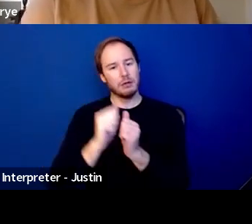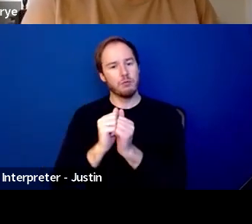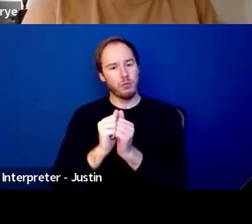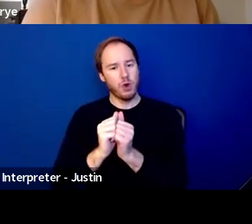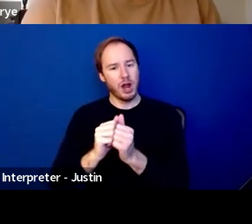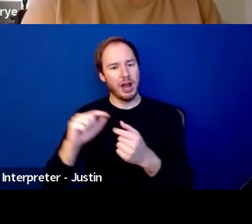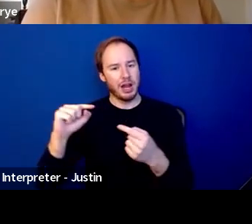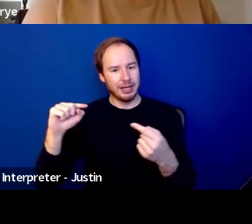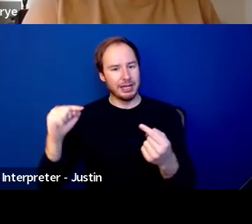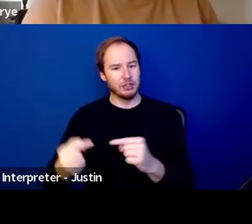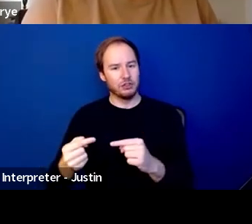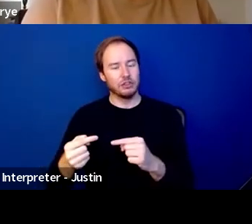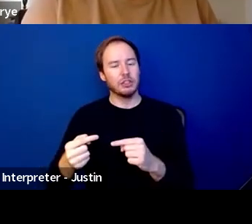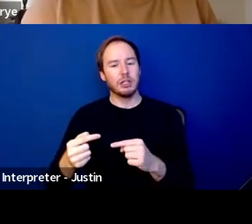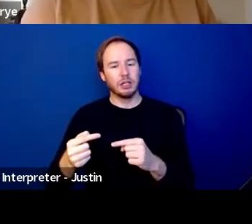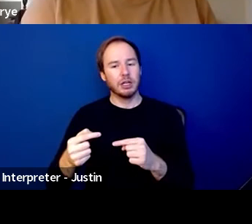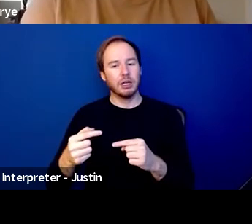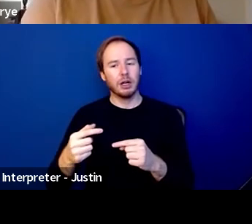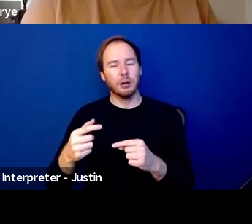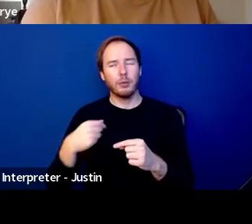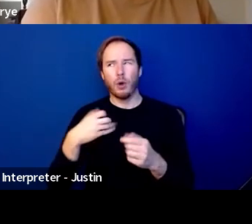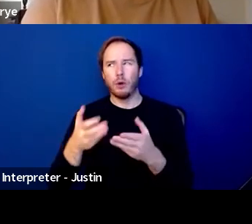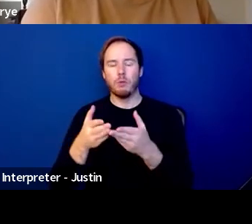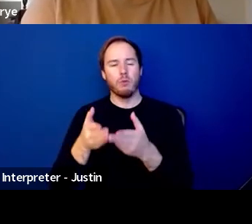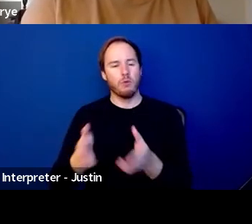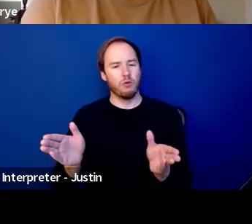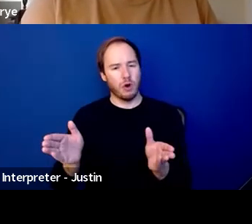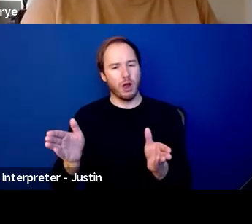but we wanted to make it just a little bit broader. And what are